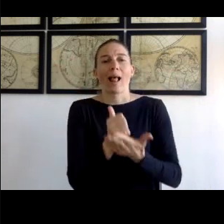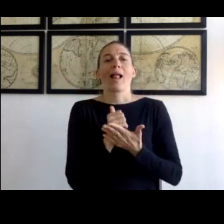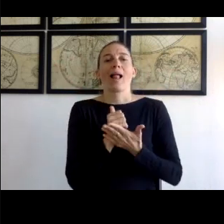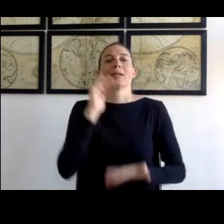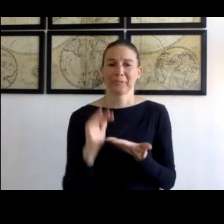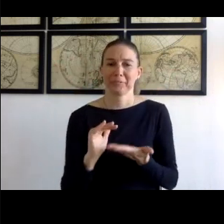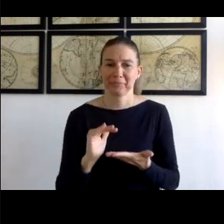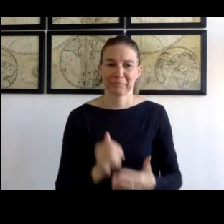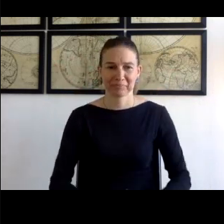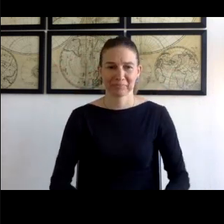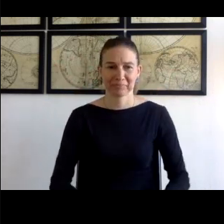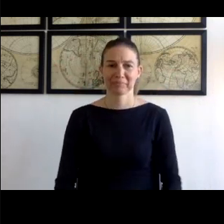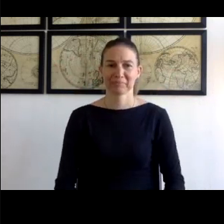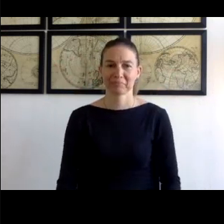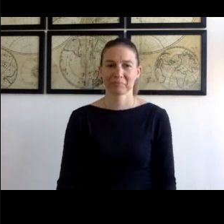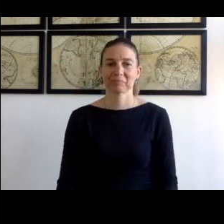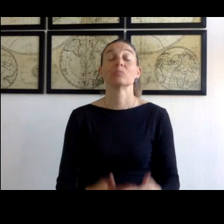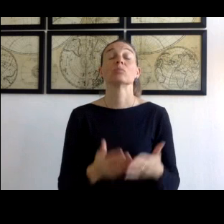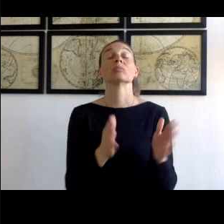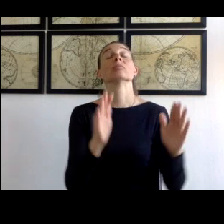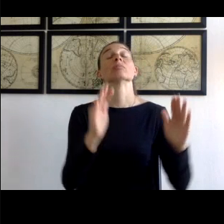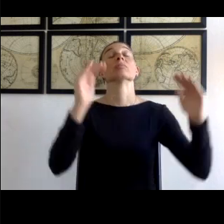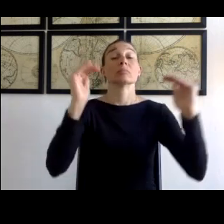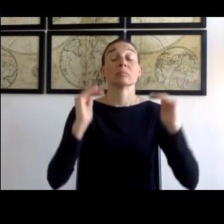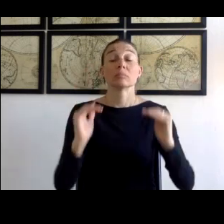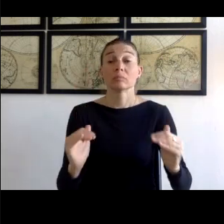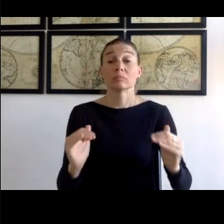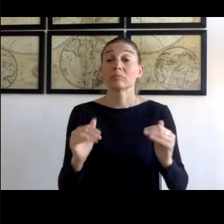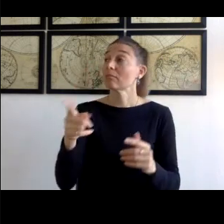about the protection and the rights of consumers with disabilities